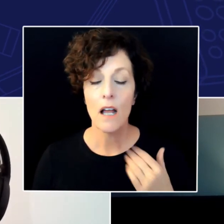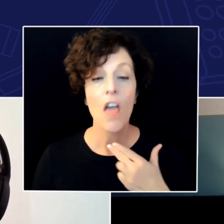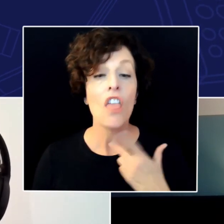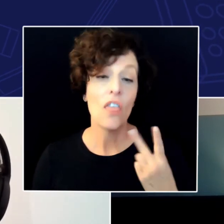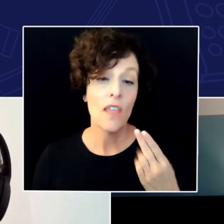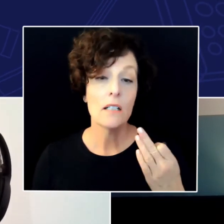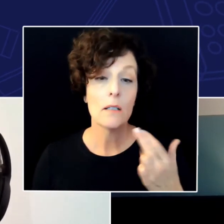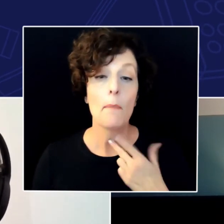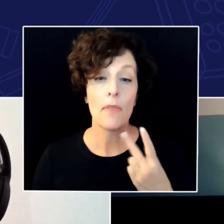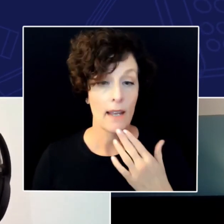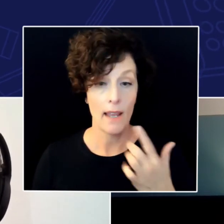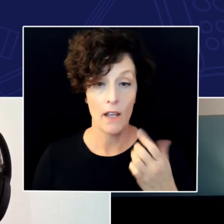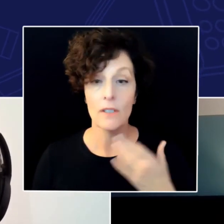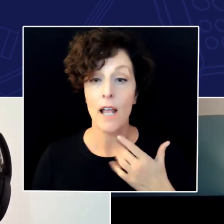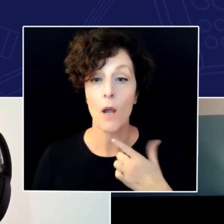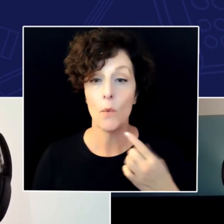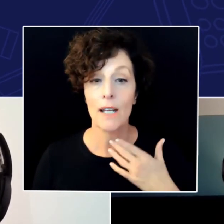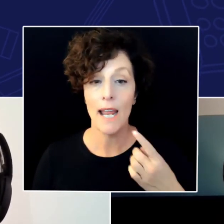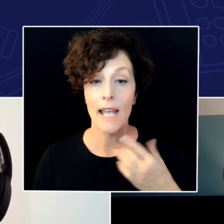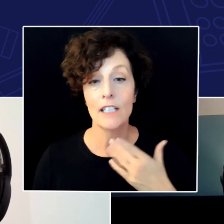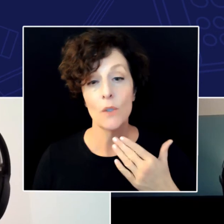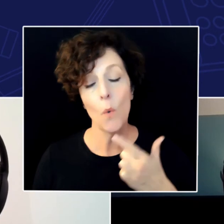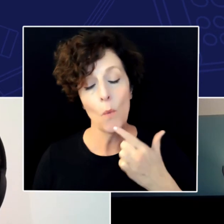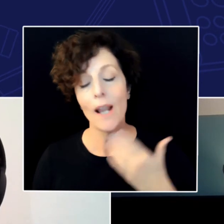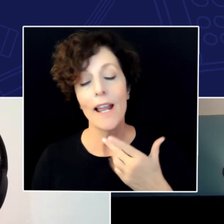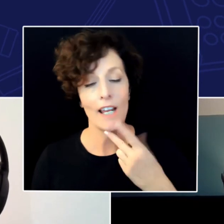Think something else I’d add is -- well, I guess you kind of already added this, but